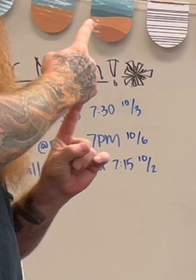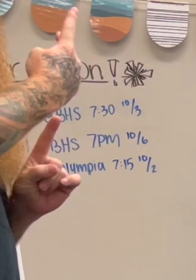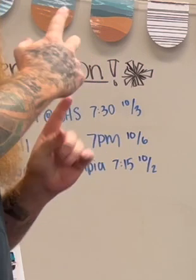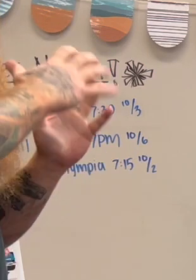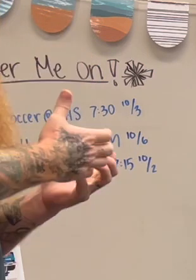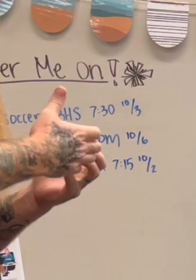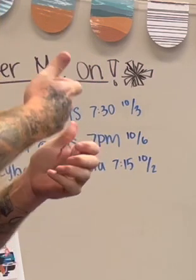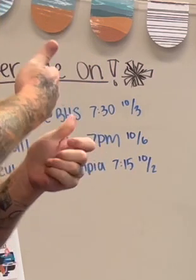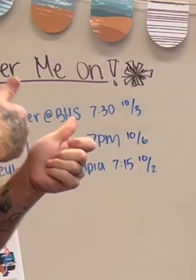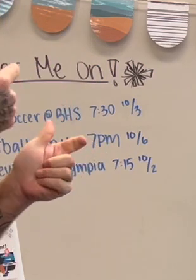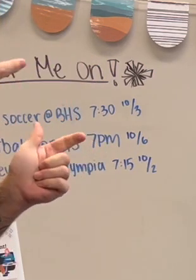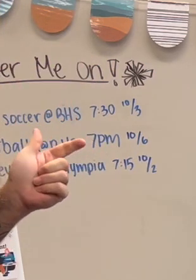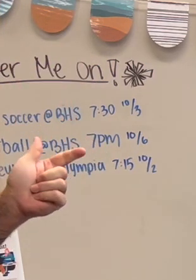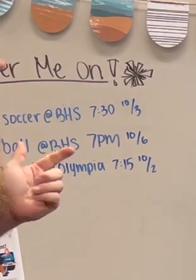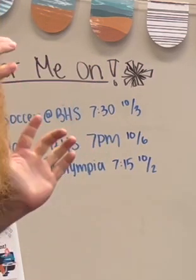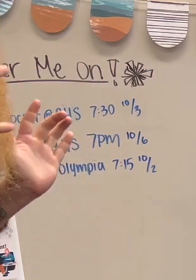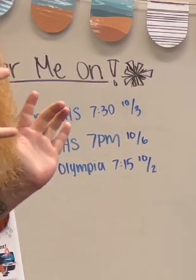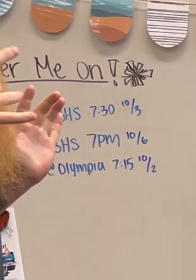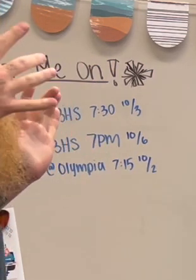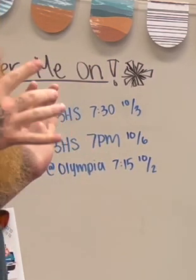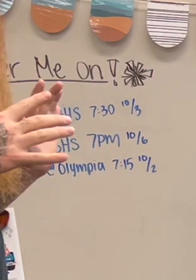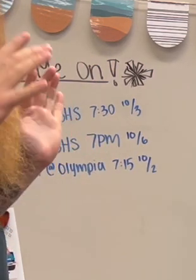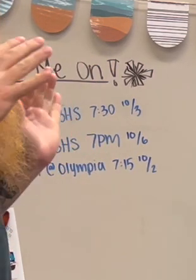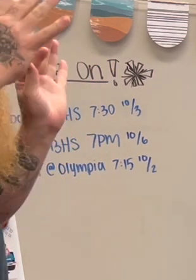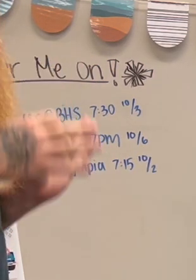classes each just so that we could get a feel for it as teachers decide what we liked about it what